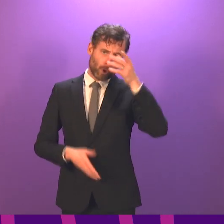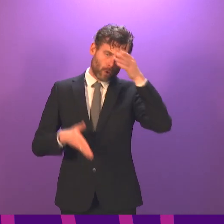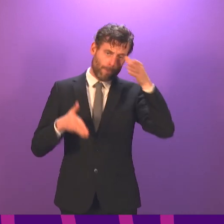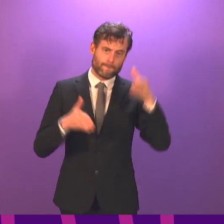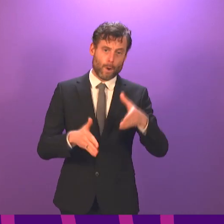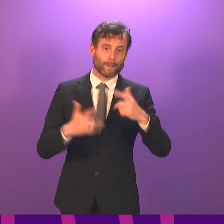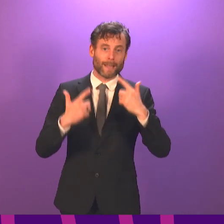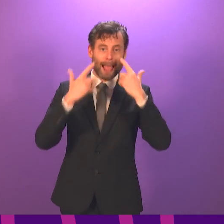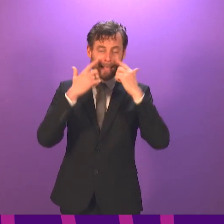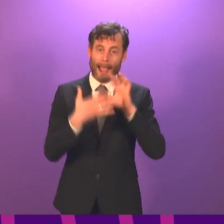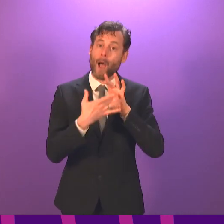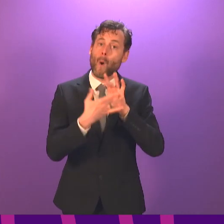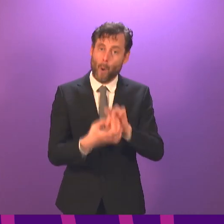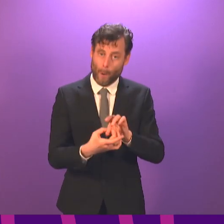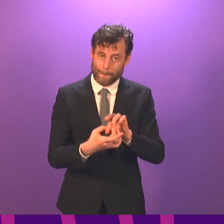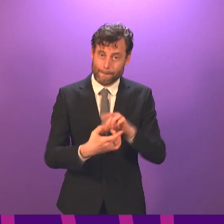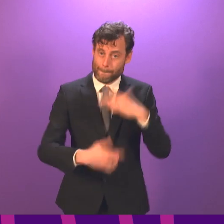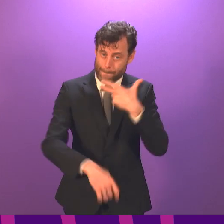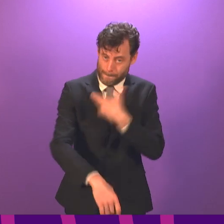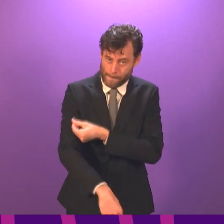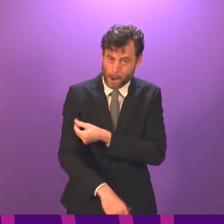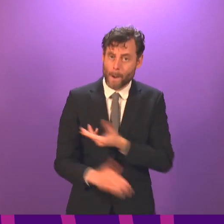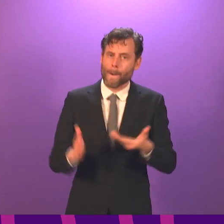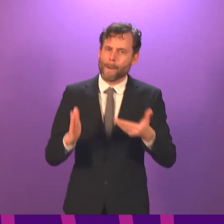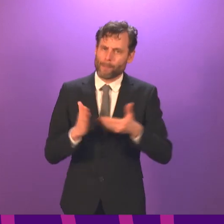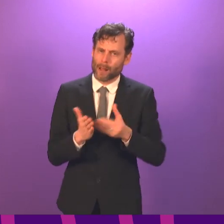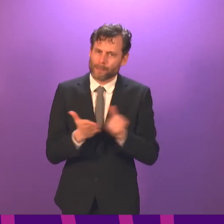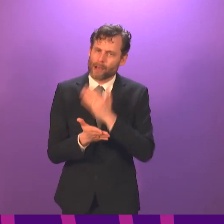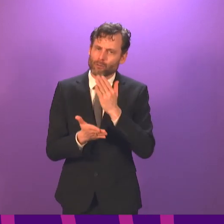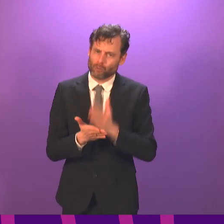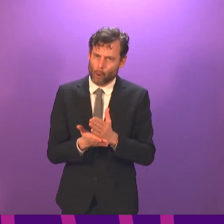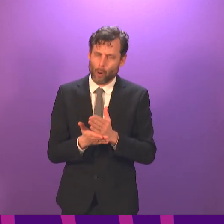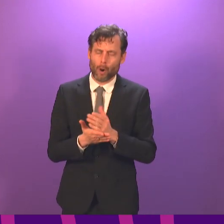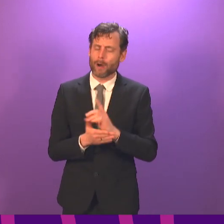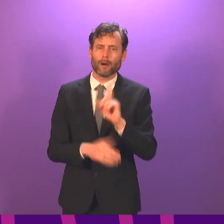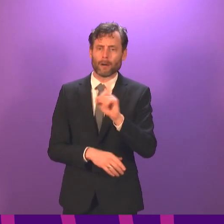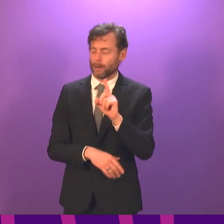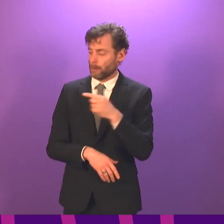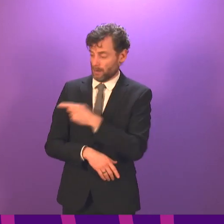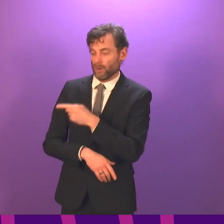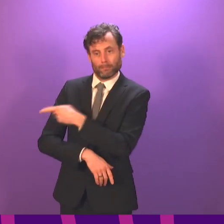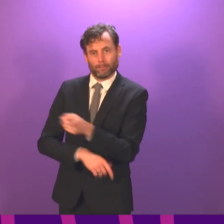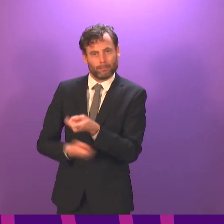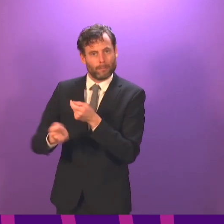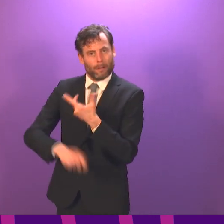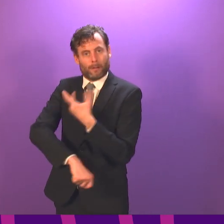that we vaccinated; on our behalf, the vaccinators also spent a lot of time and effort on maximising